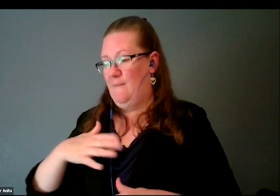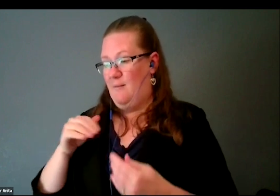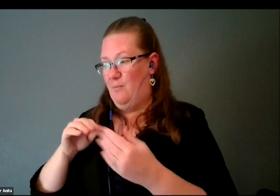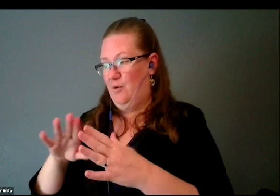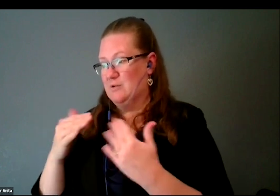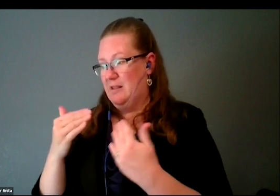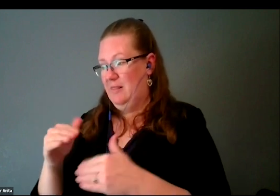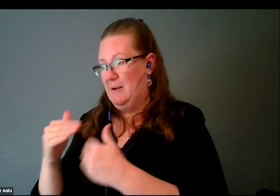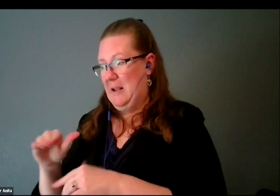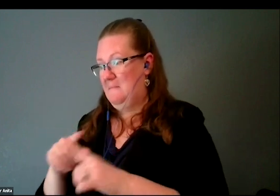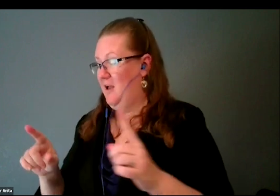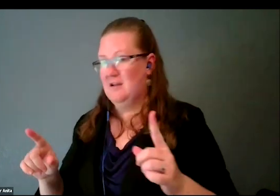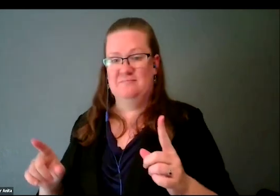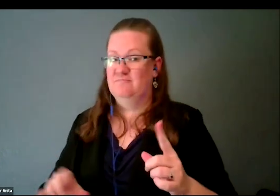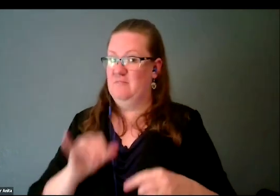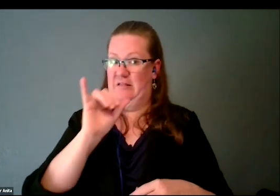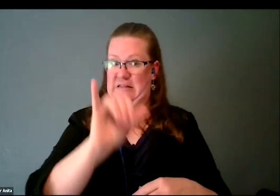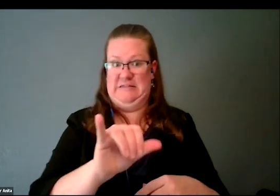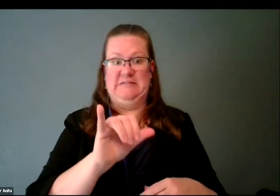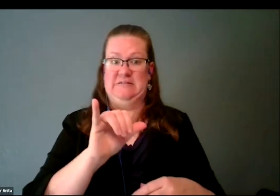after completing this PSU map, I really felt like, "Okay.